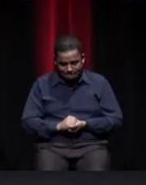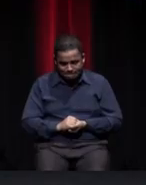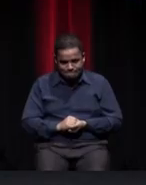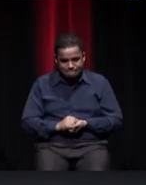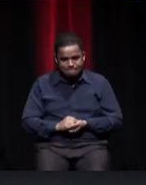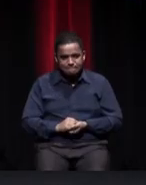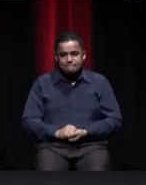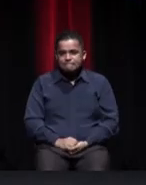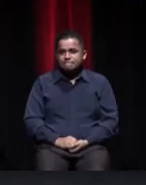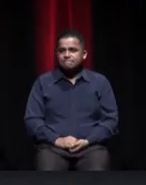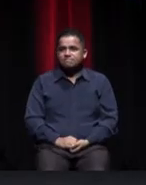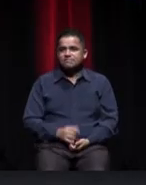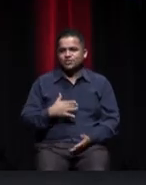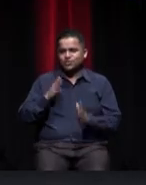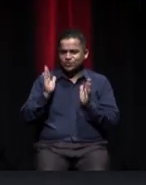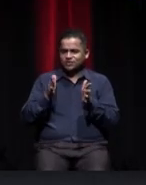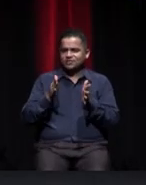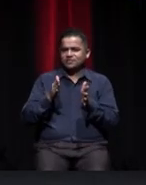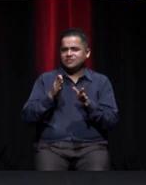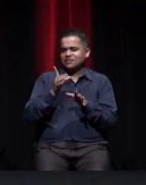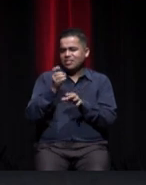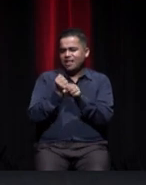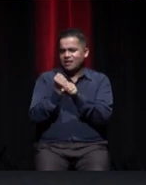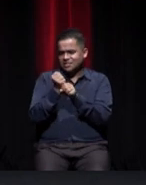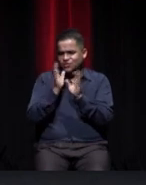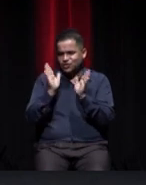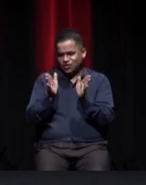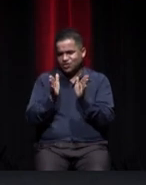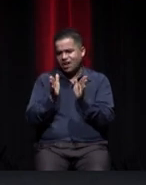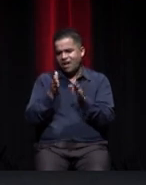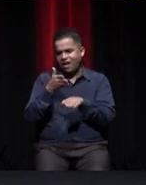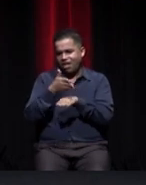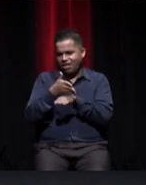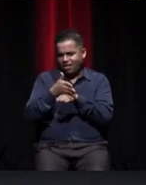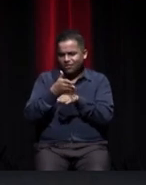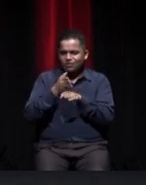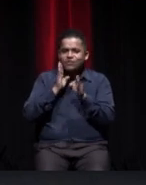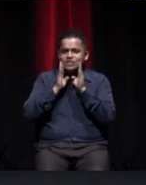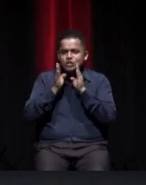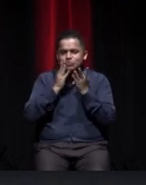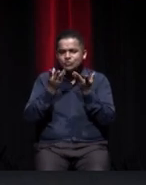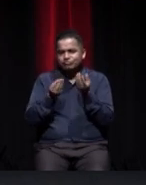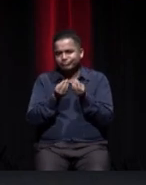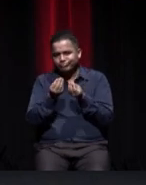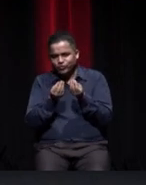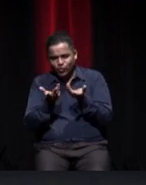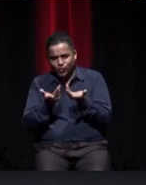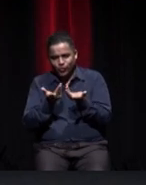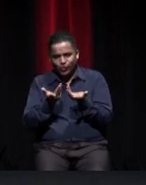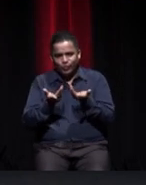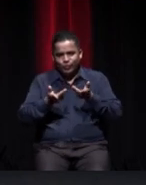I've been on Facebook for ten years. You can't dismiss this while public space experience. Of another kind of space experience.